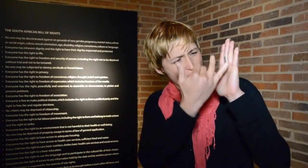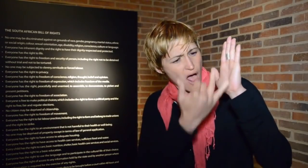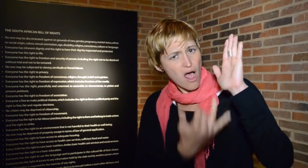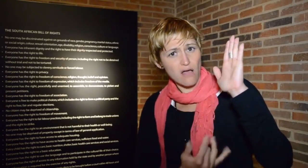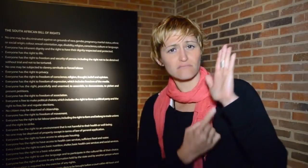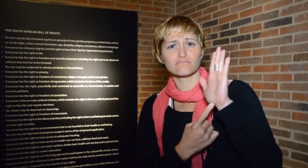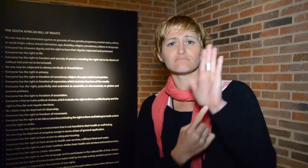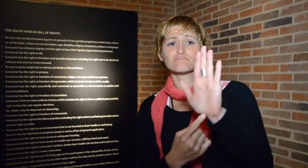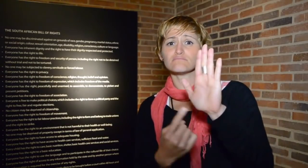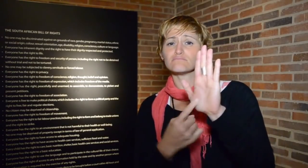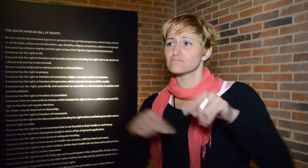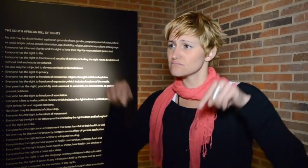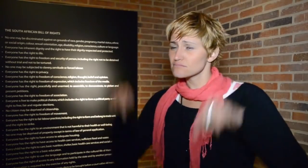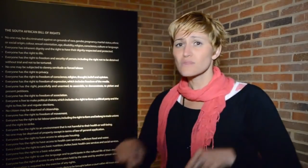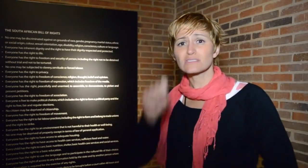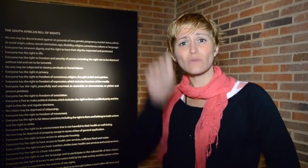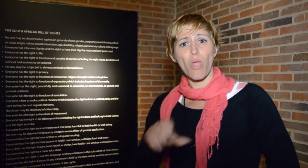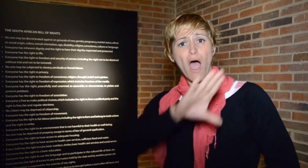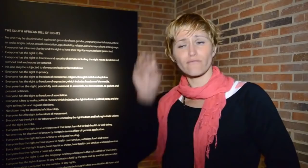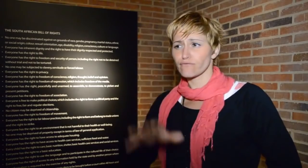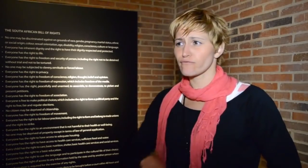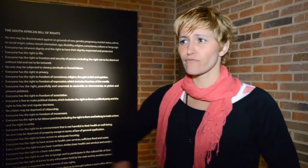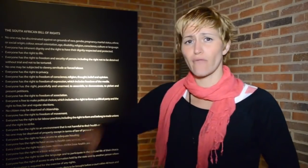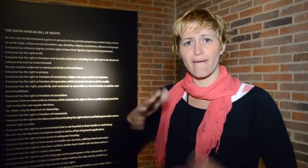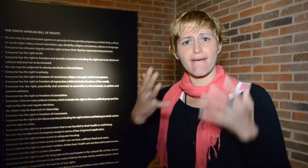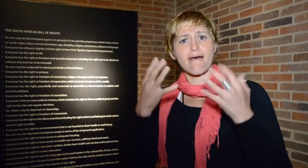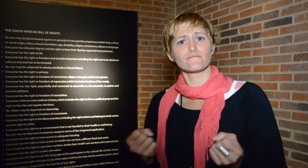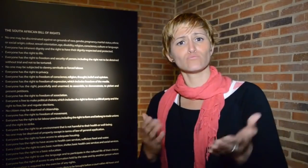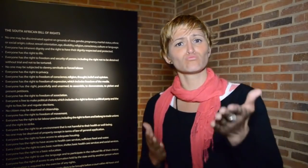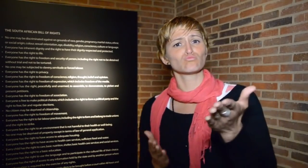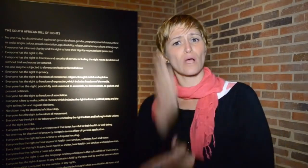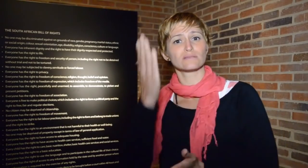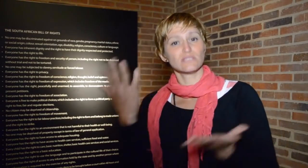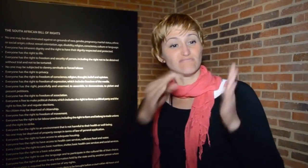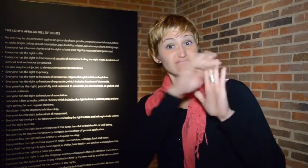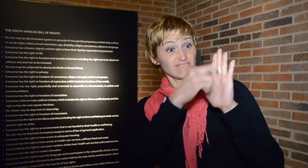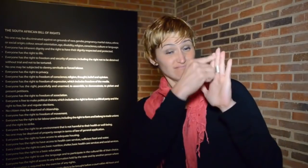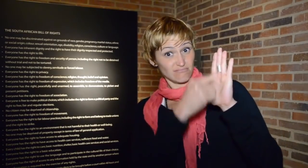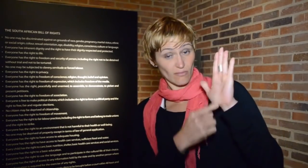the development of human rights of South Africans.